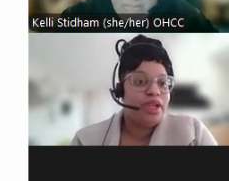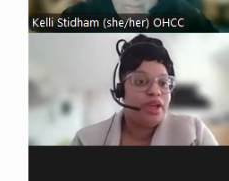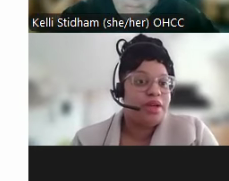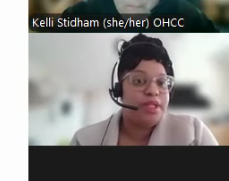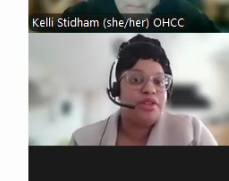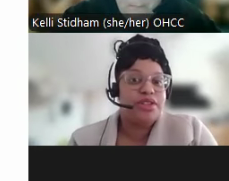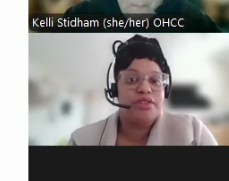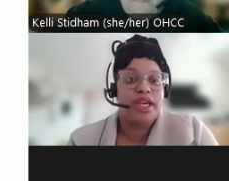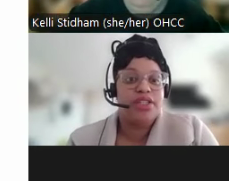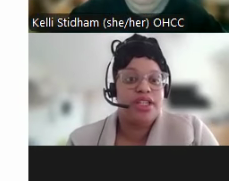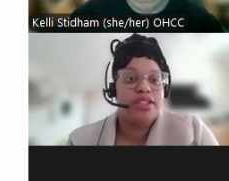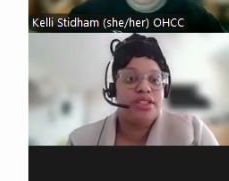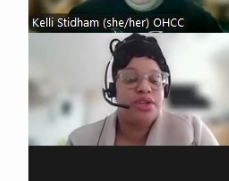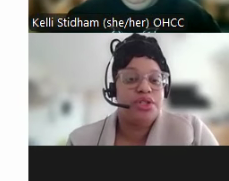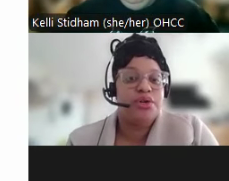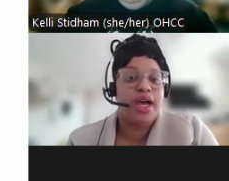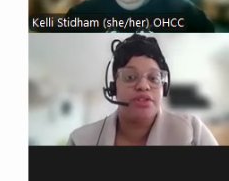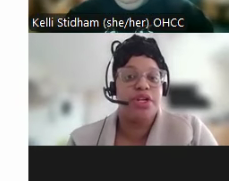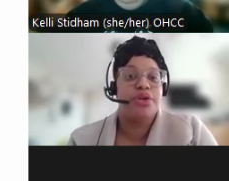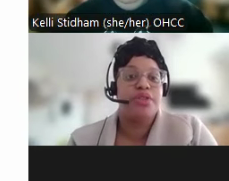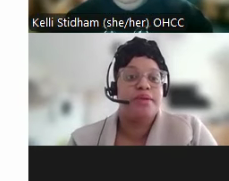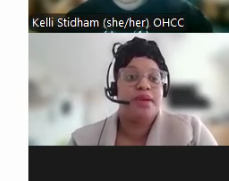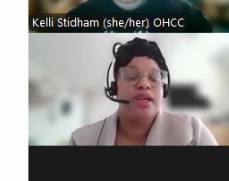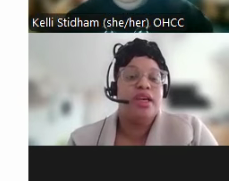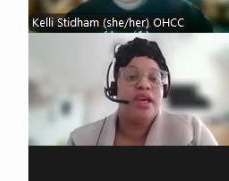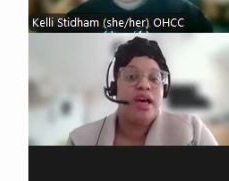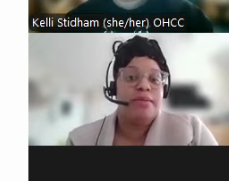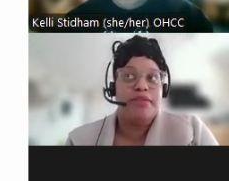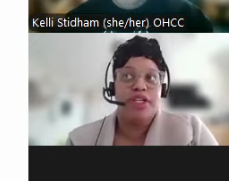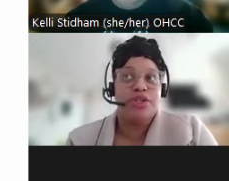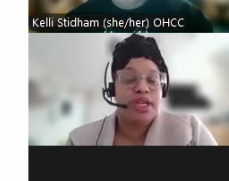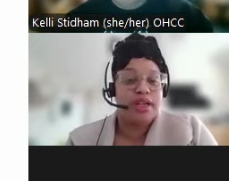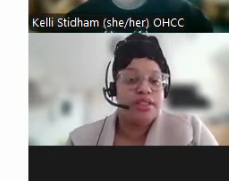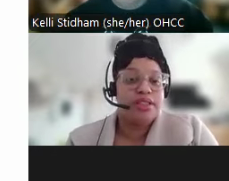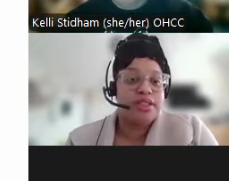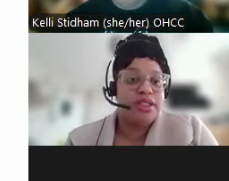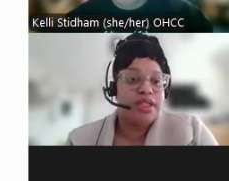Um each of our certifications you do